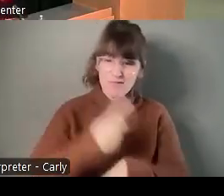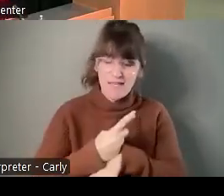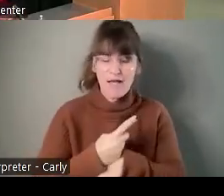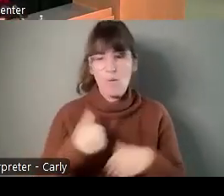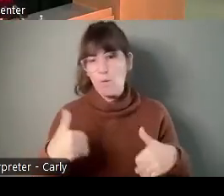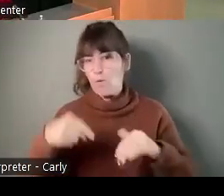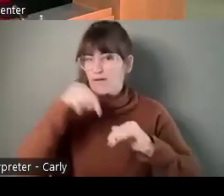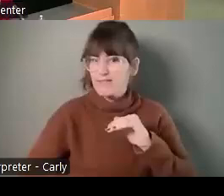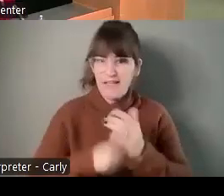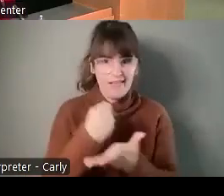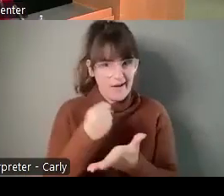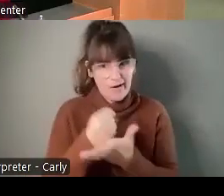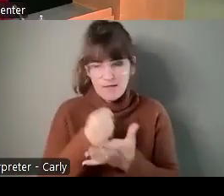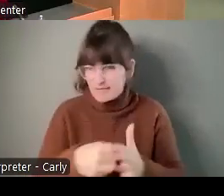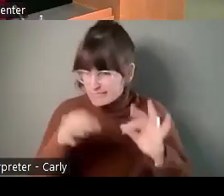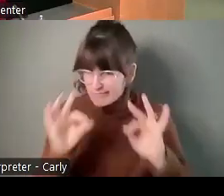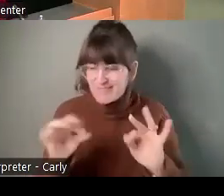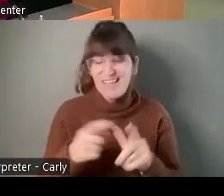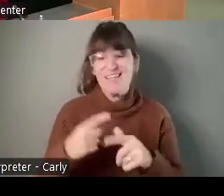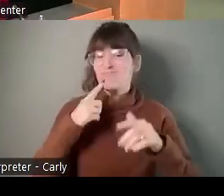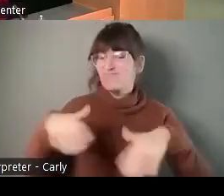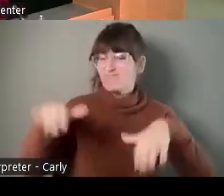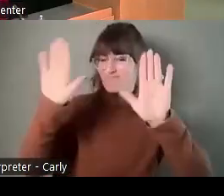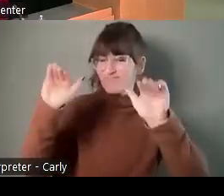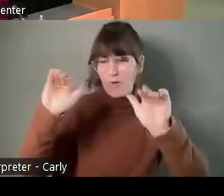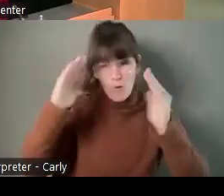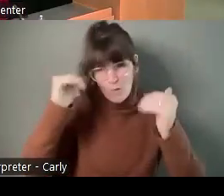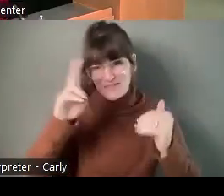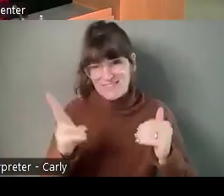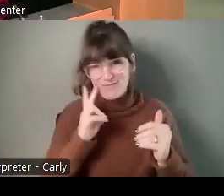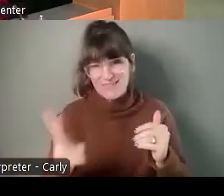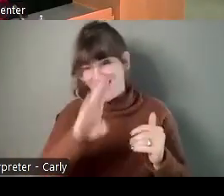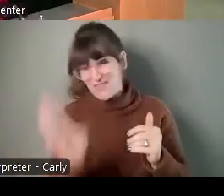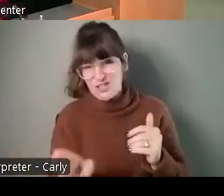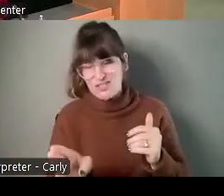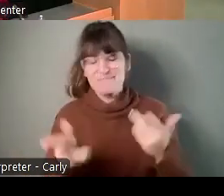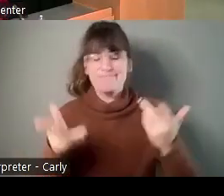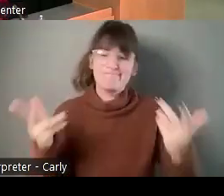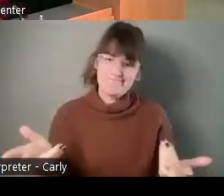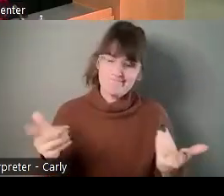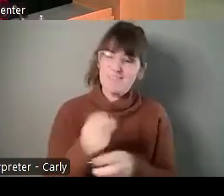traditionally we say goodbye, see you ever. And that's a really hard thing to do both for us as